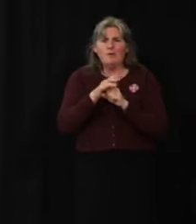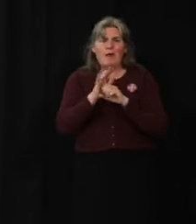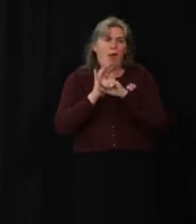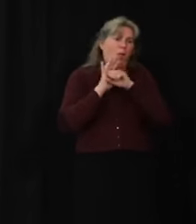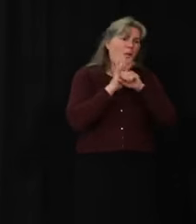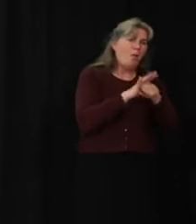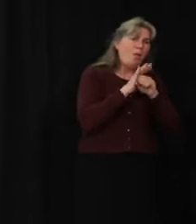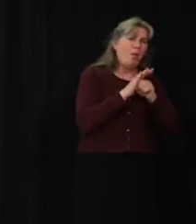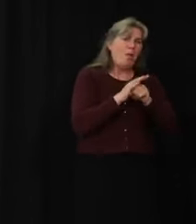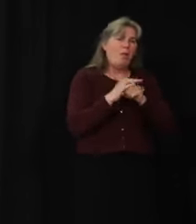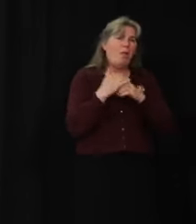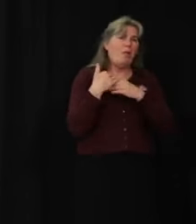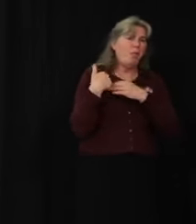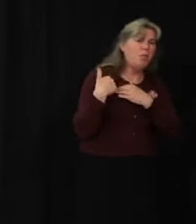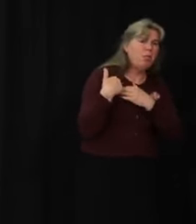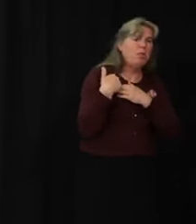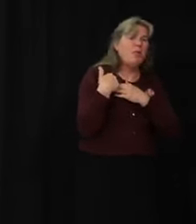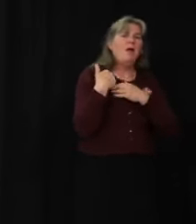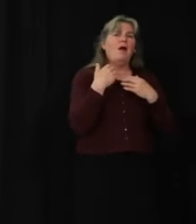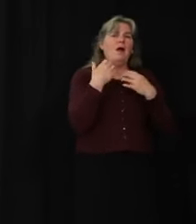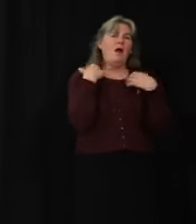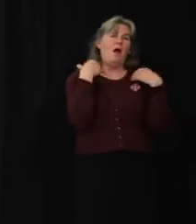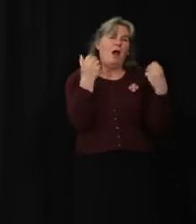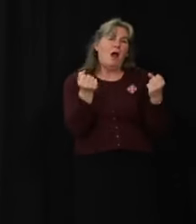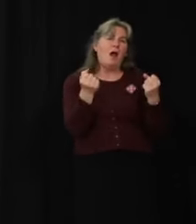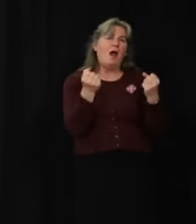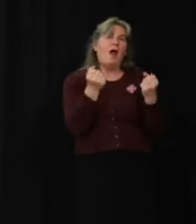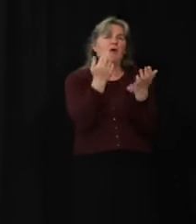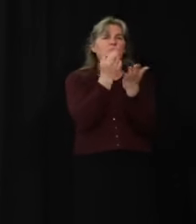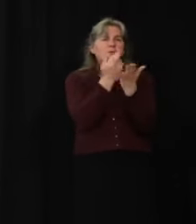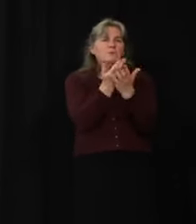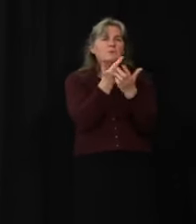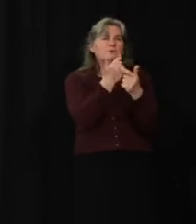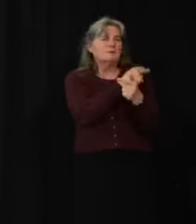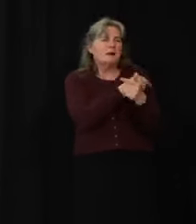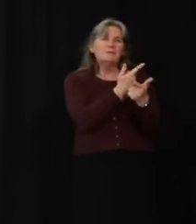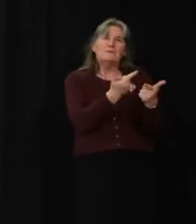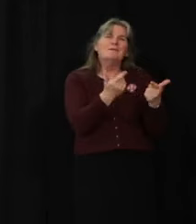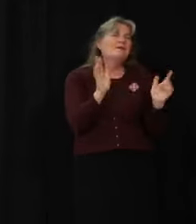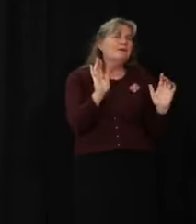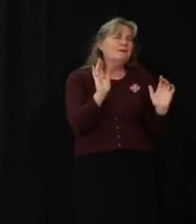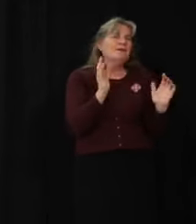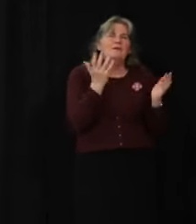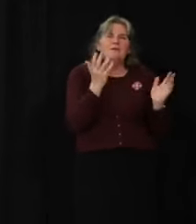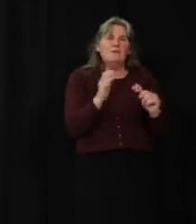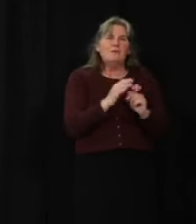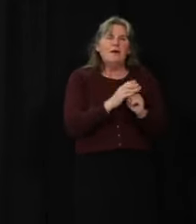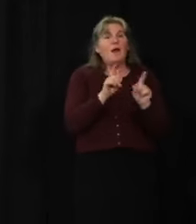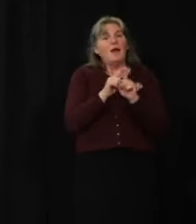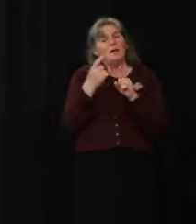communications we do have with the first nations governments and municipal governments and leaders in their communities to